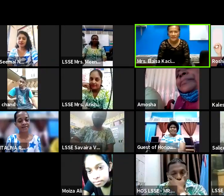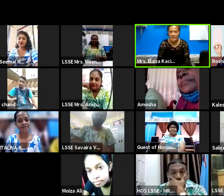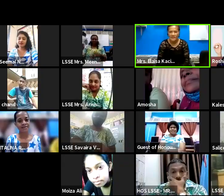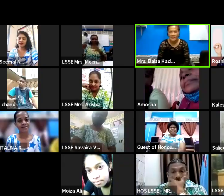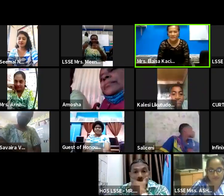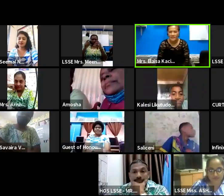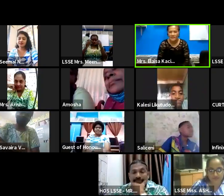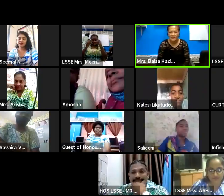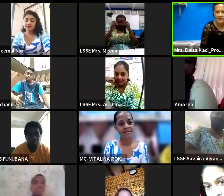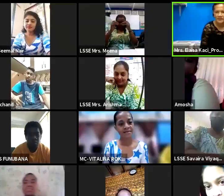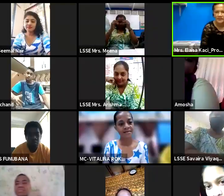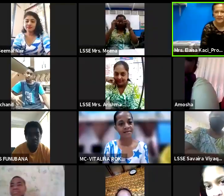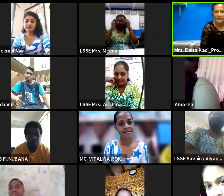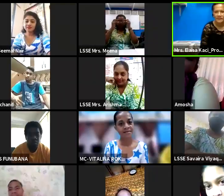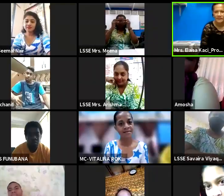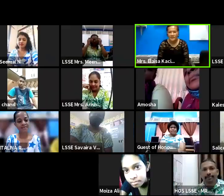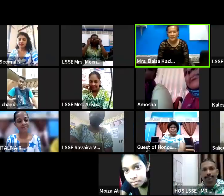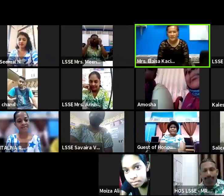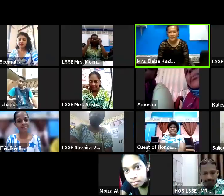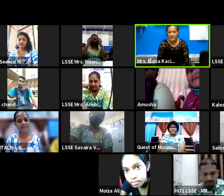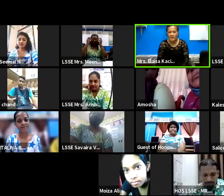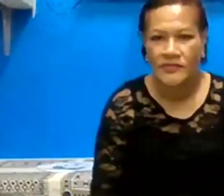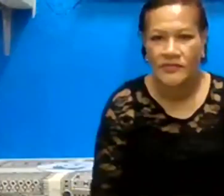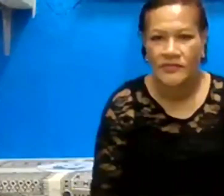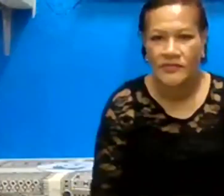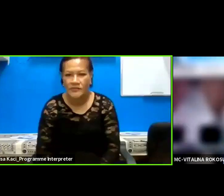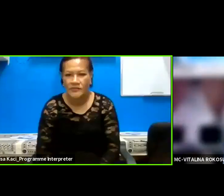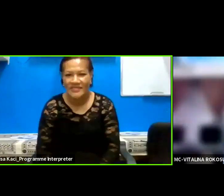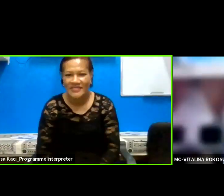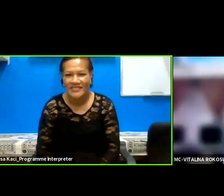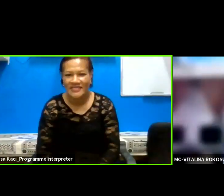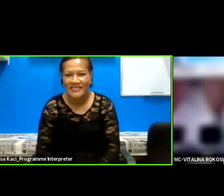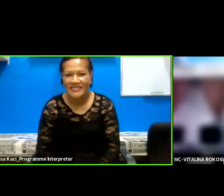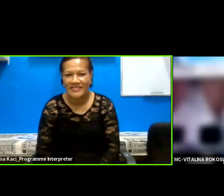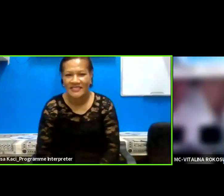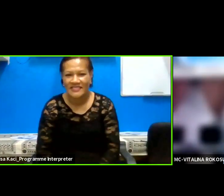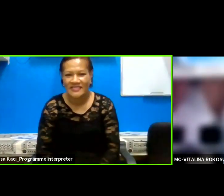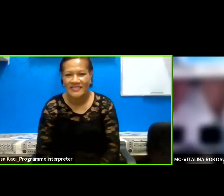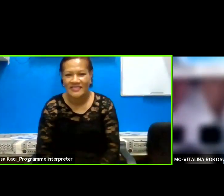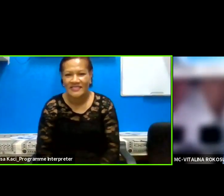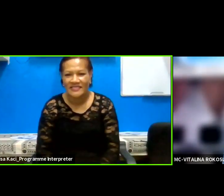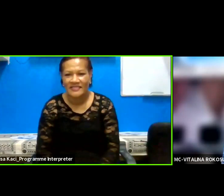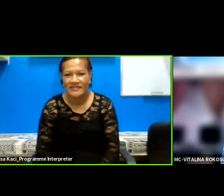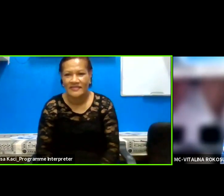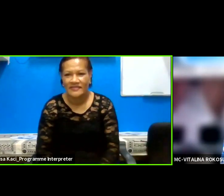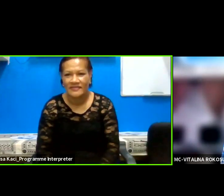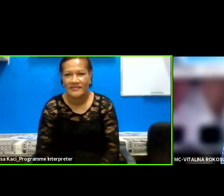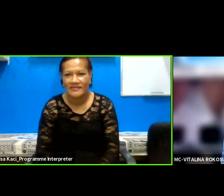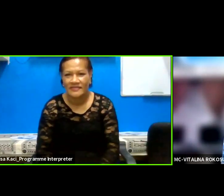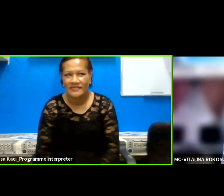special thanks to missus uh uh